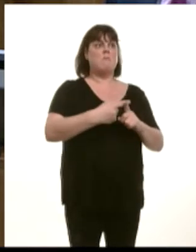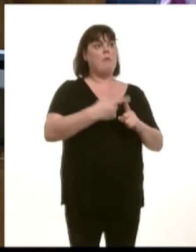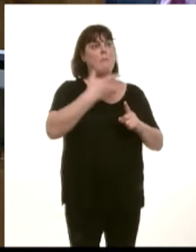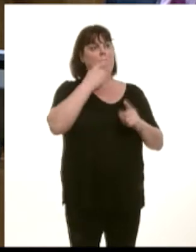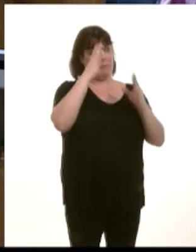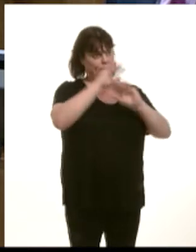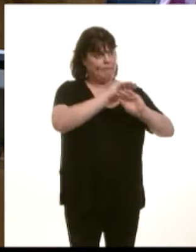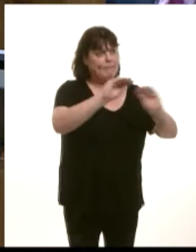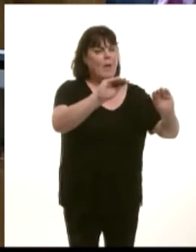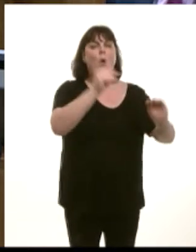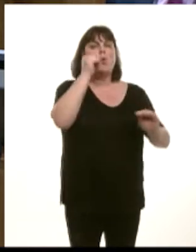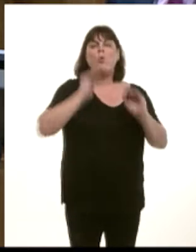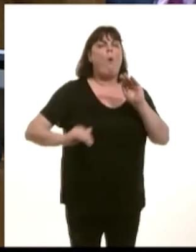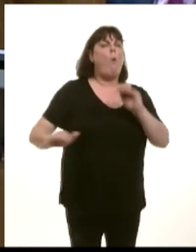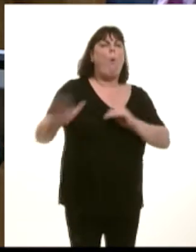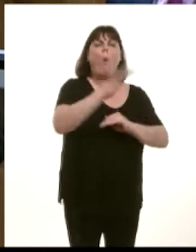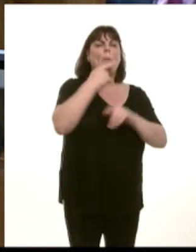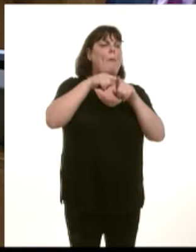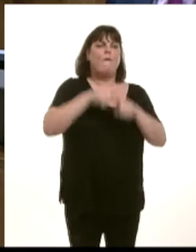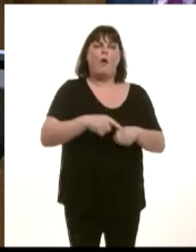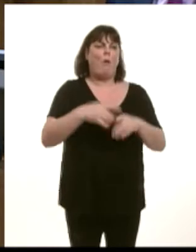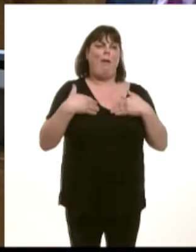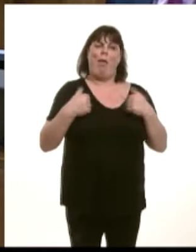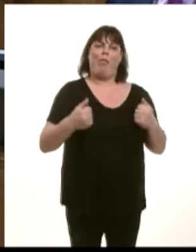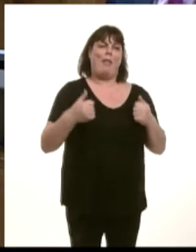although perhaps not fully implemented by everybody, is much better understood.